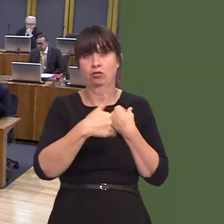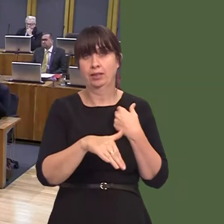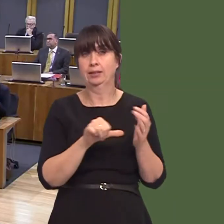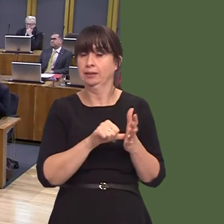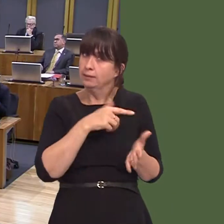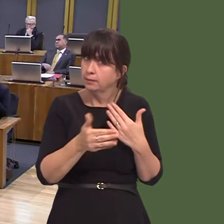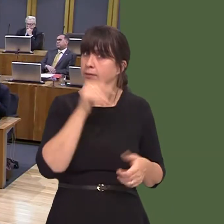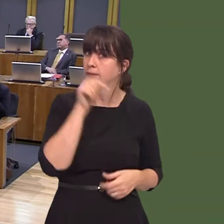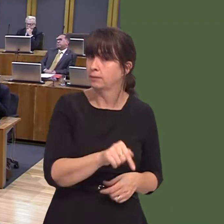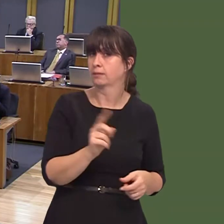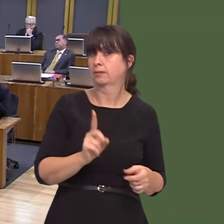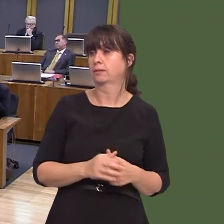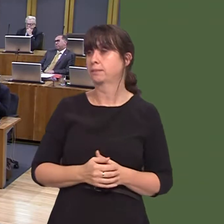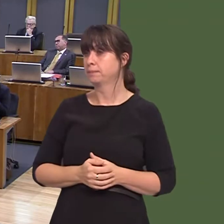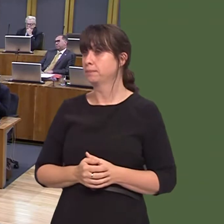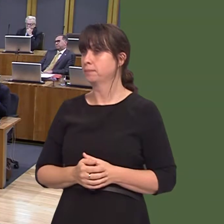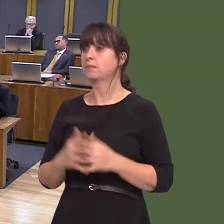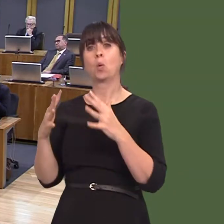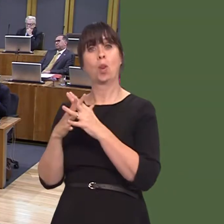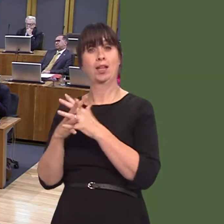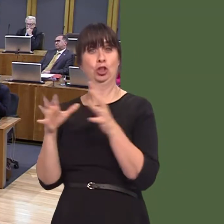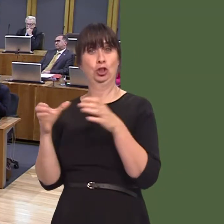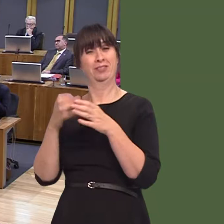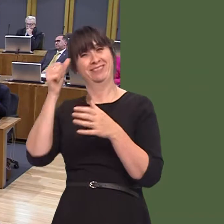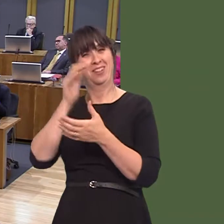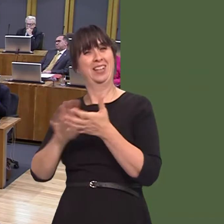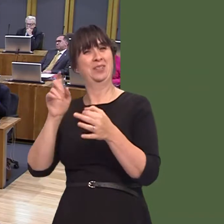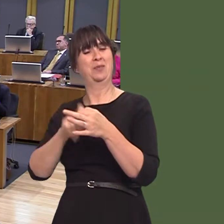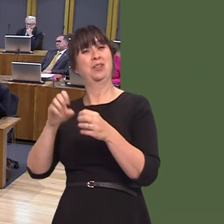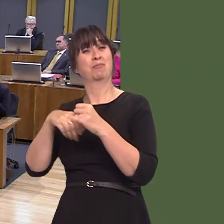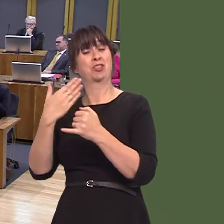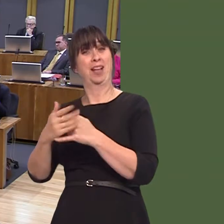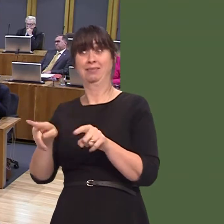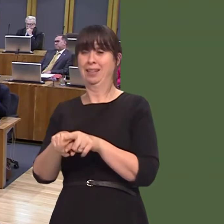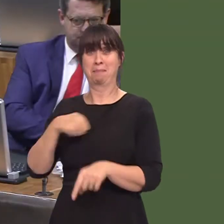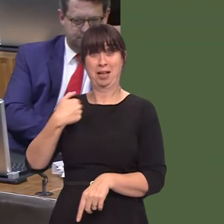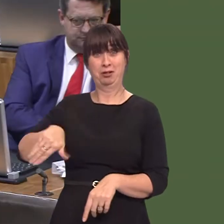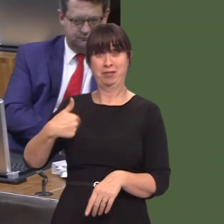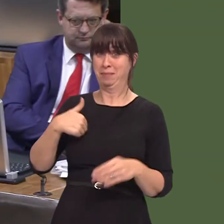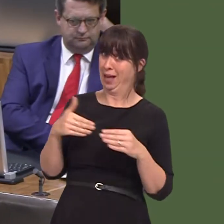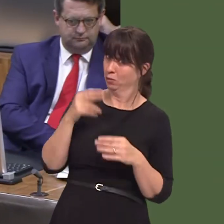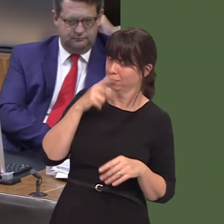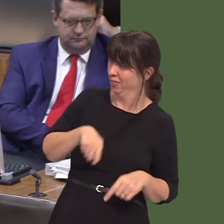Carwyn Jones: Well, the Wallich I know very well. Oddly enough, their headquarters in Bridgend are on the street where I liveóliterally down the road.